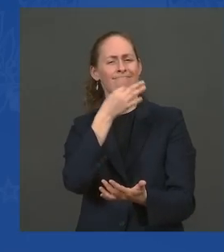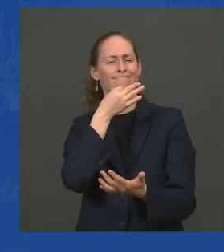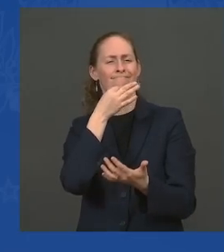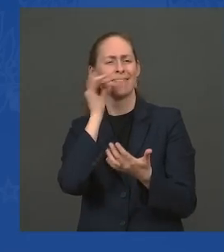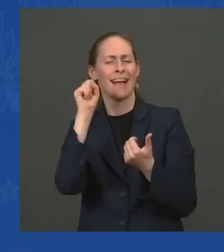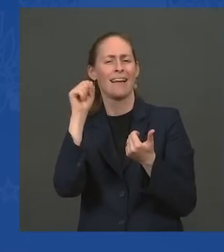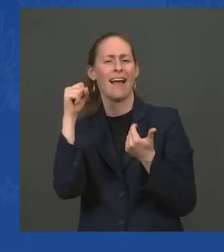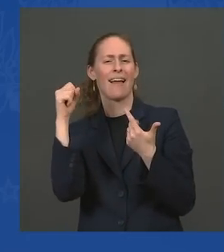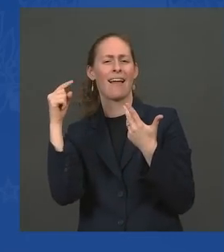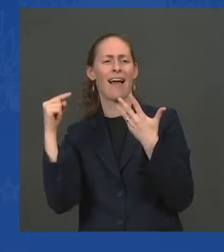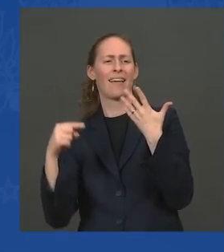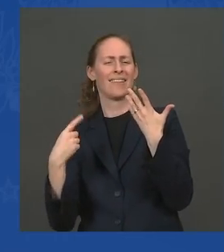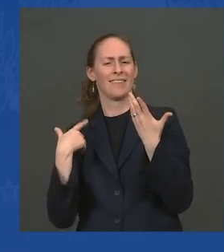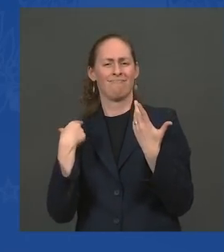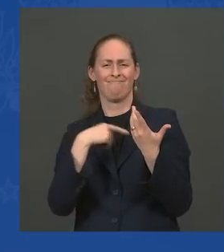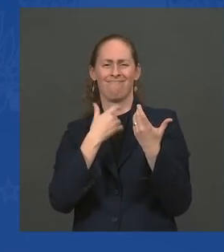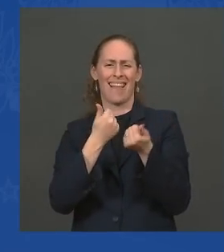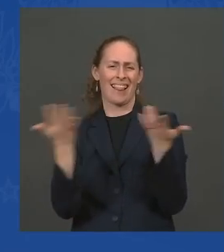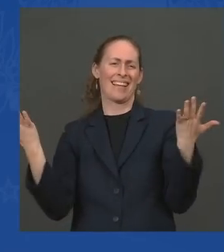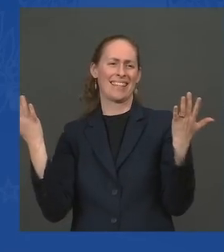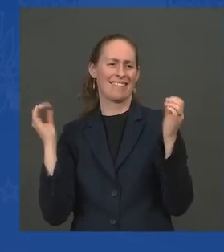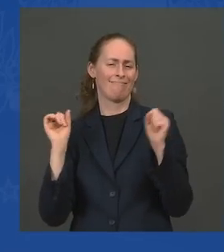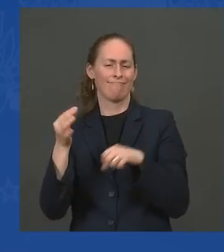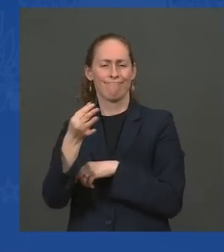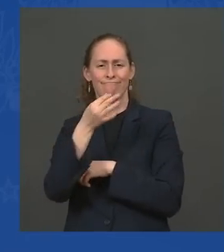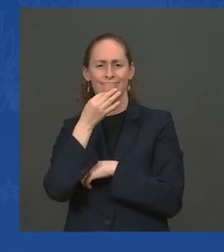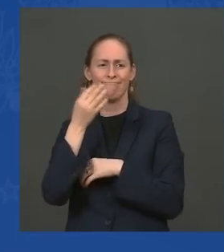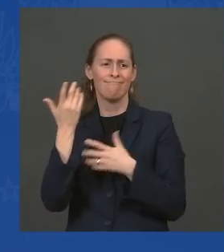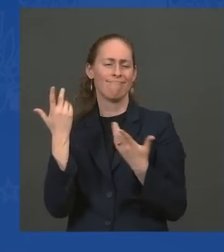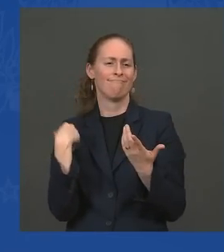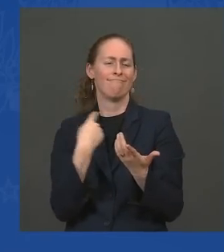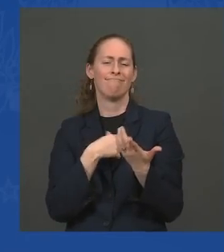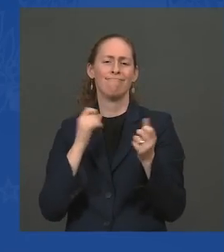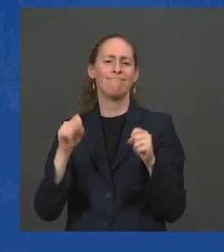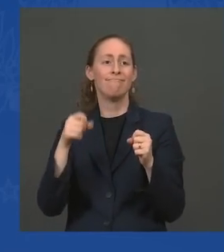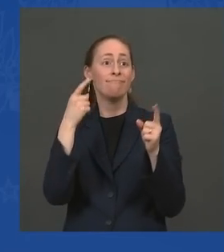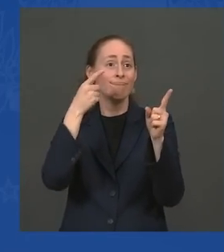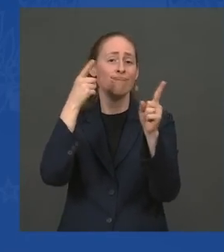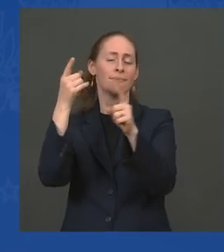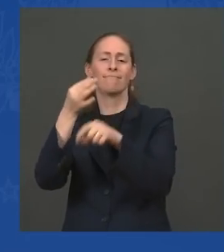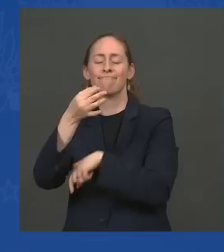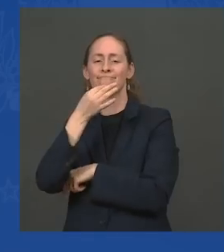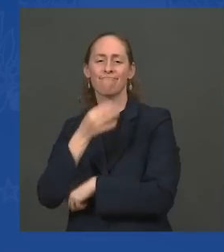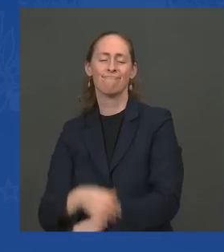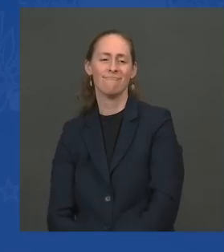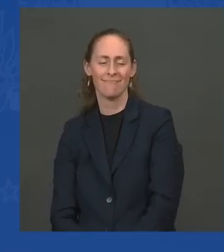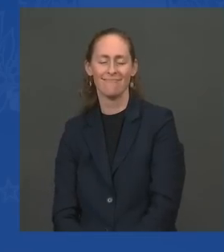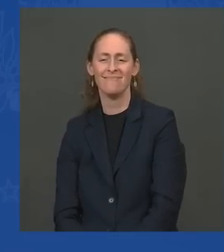No limit to what our nation can do. Because, folks --